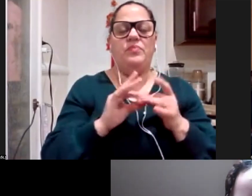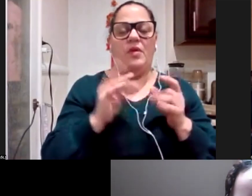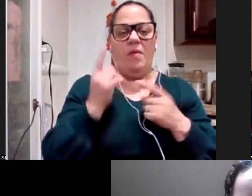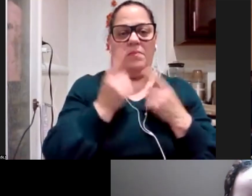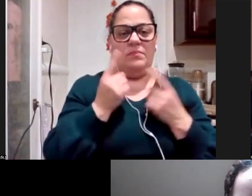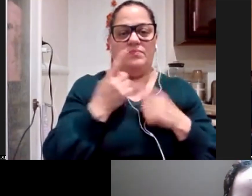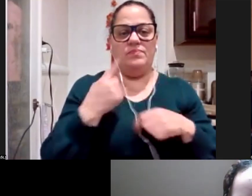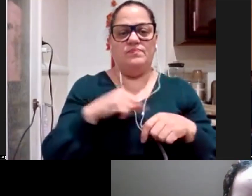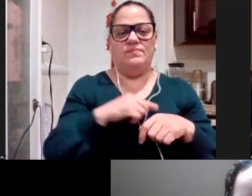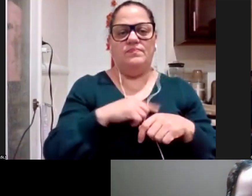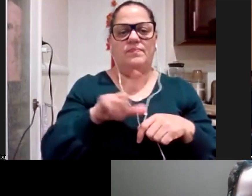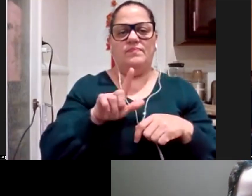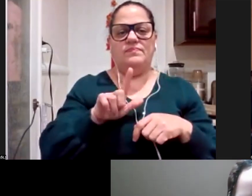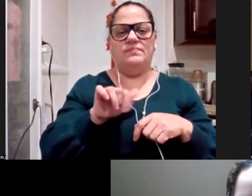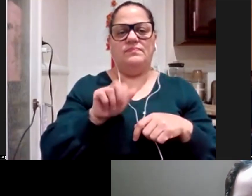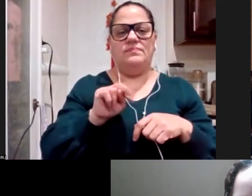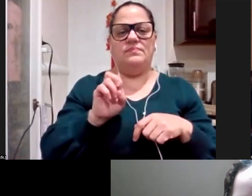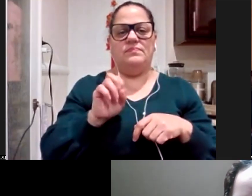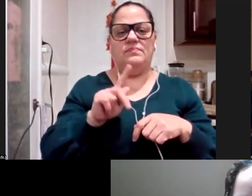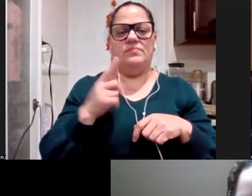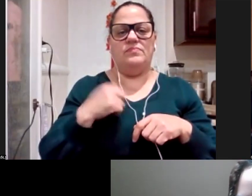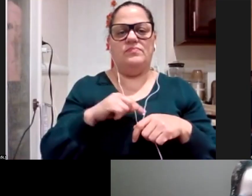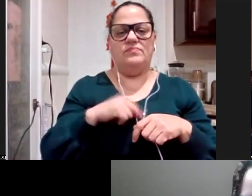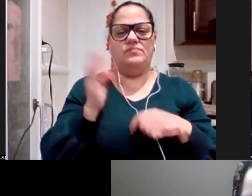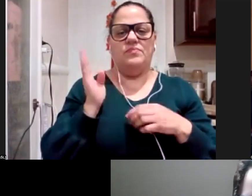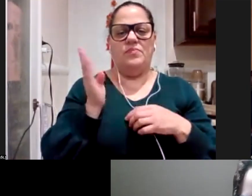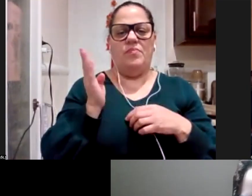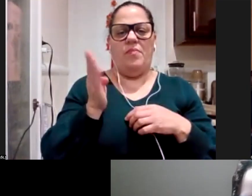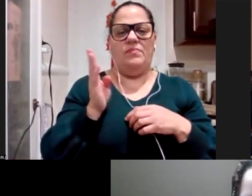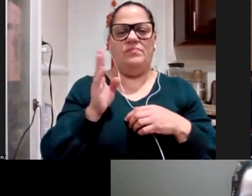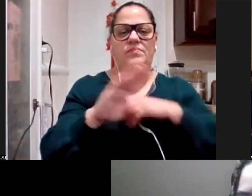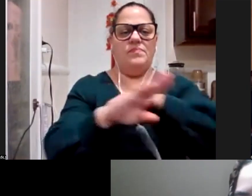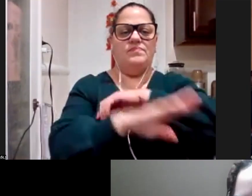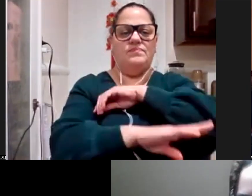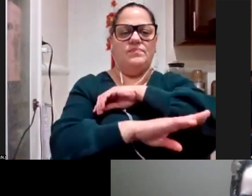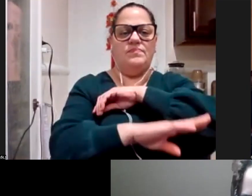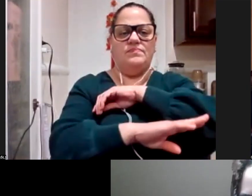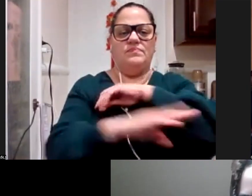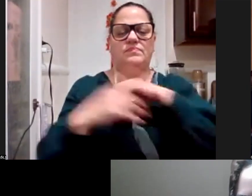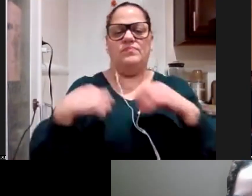had a link to when you were going to present to us in the fall and we're not sure if people were